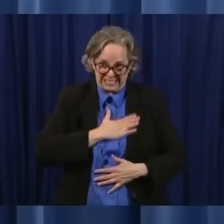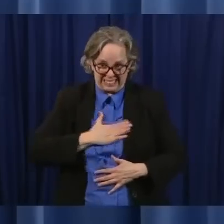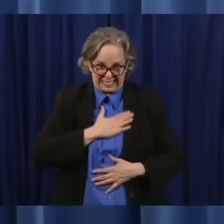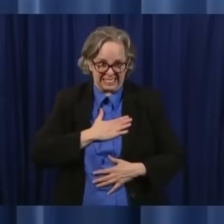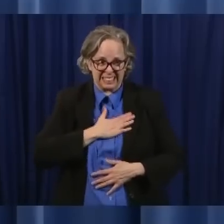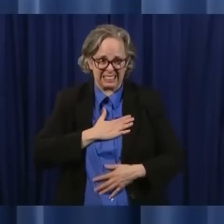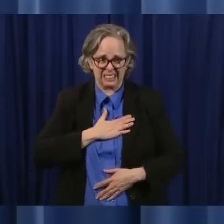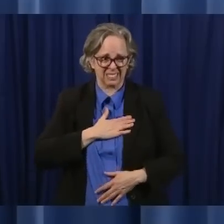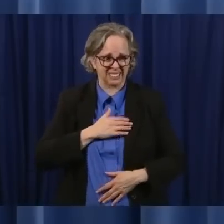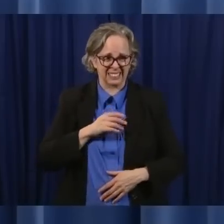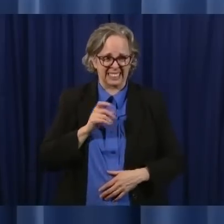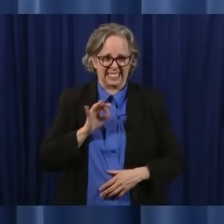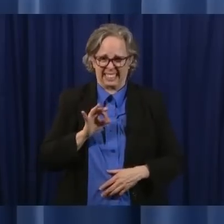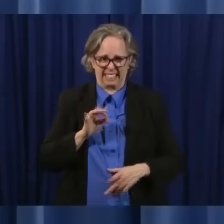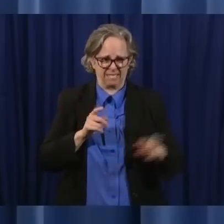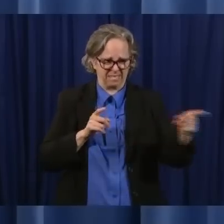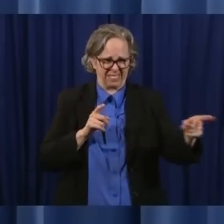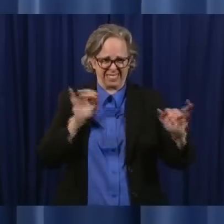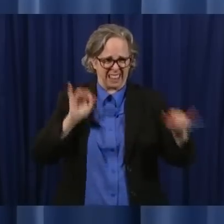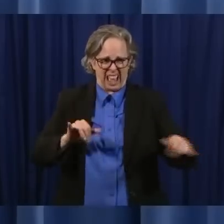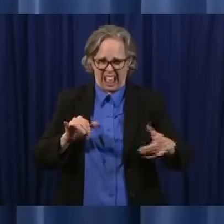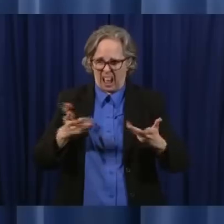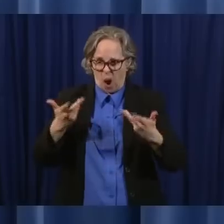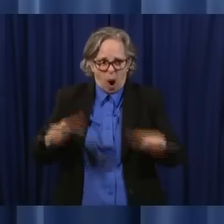THAT NEEDS TO TAKE PLACE OR THE PROCEDURE NEEDS TO TAKE PLACE.